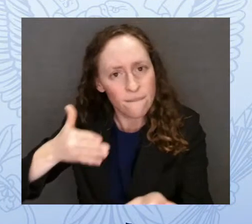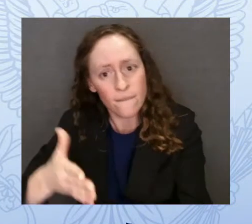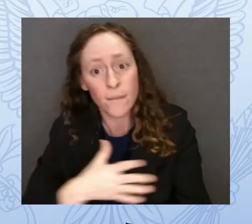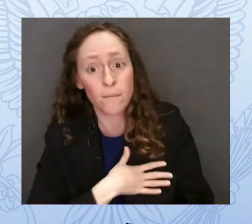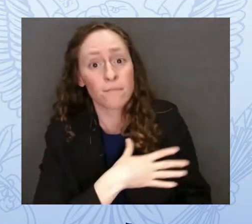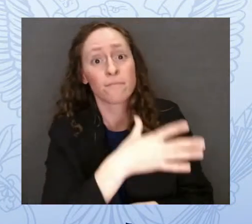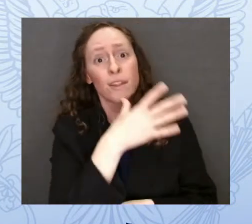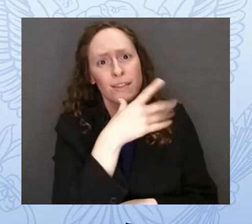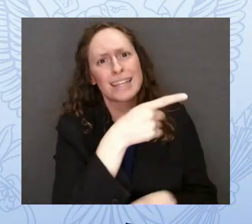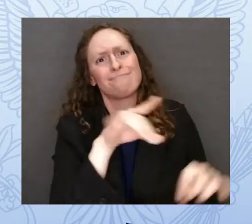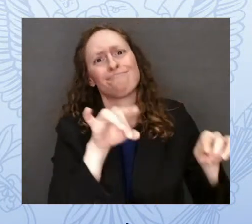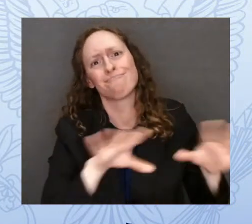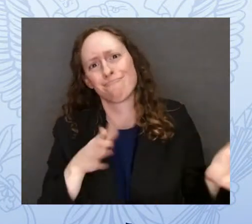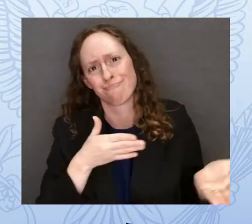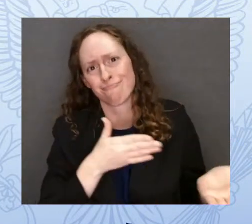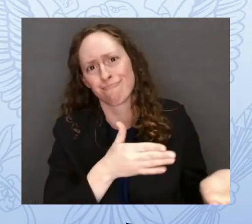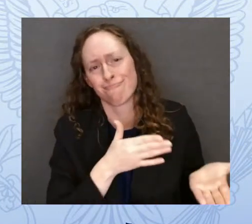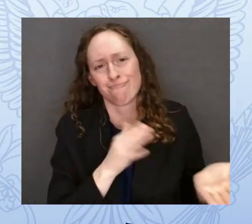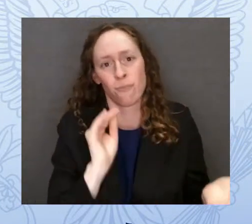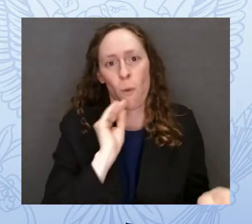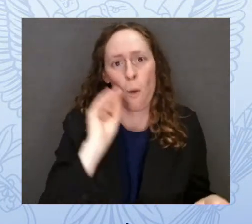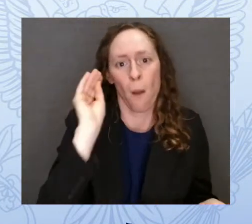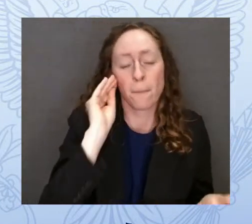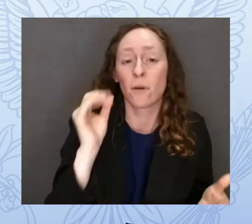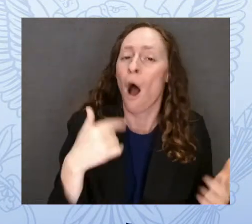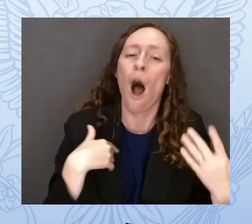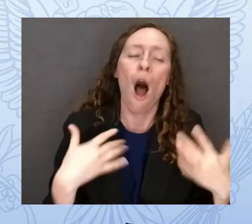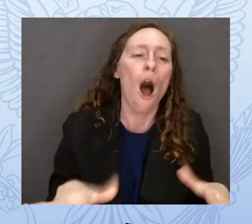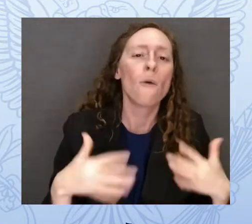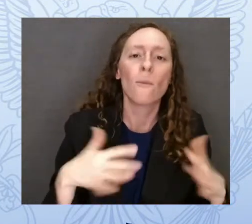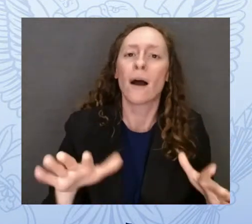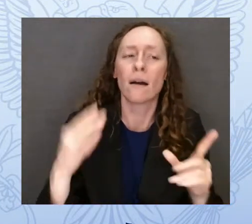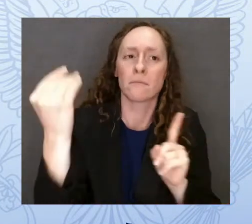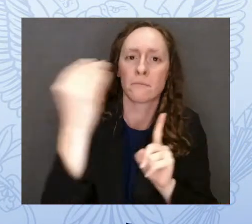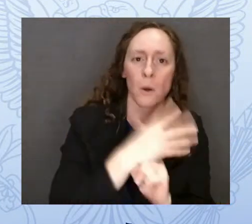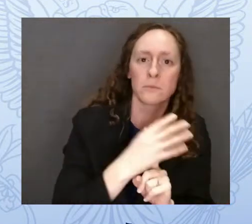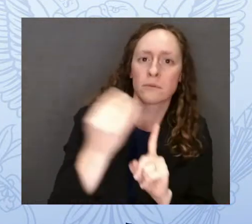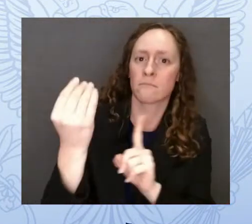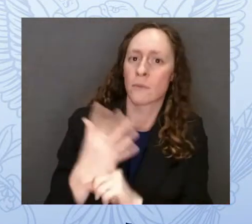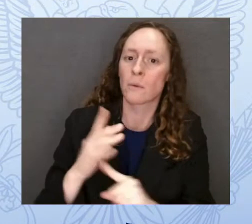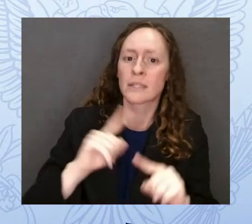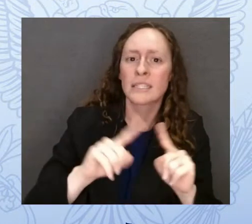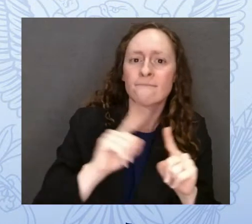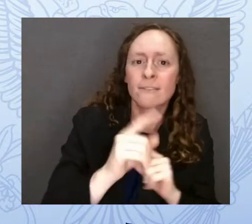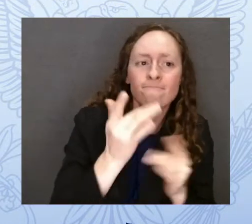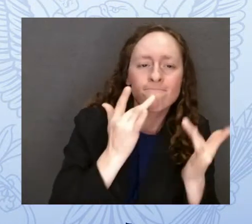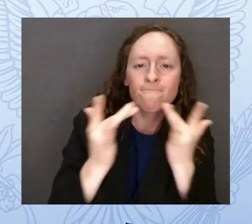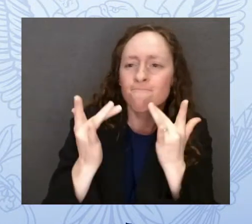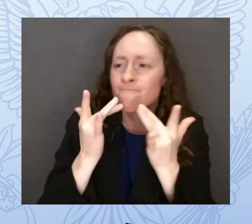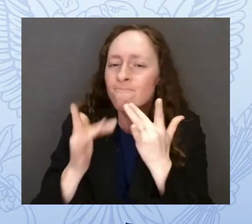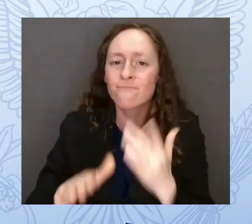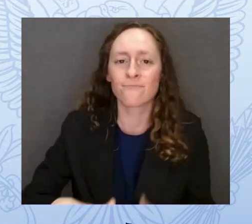textures, and taste. Throughout my culinary career, I have witnessed the remarkable power